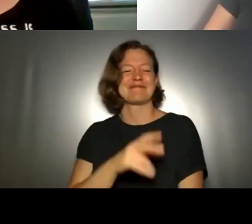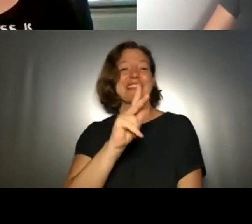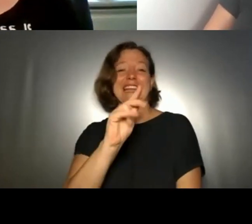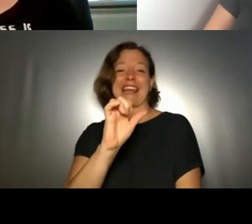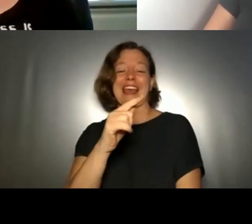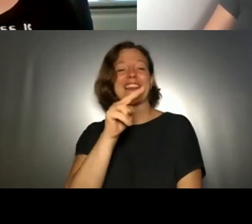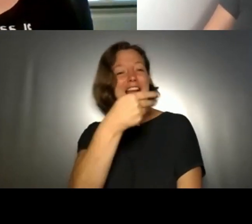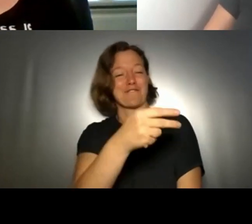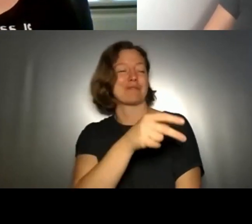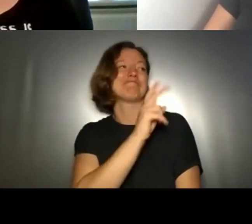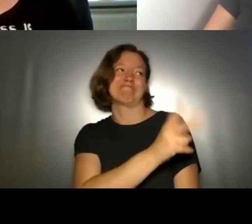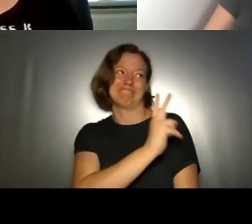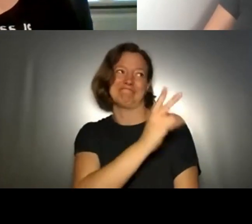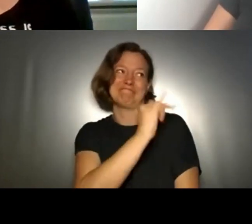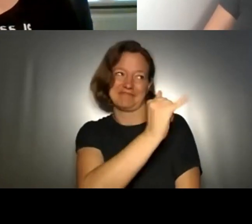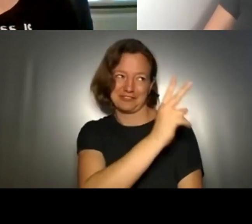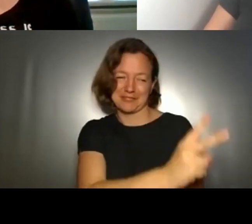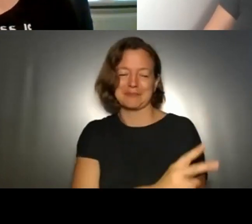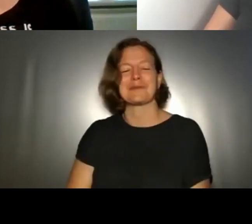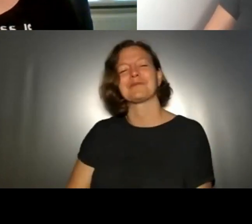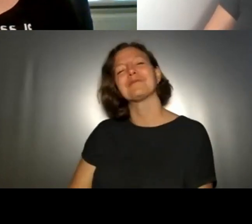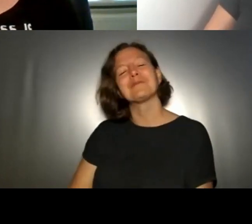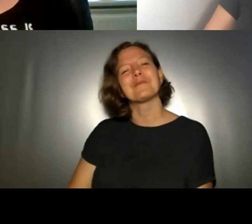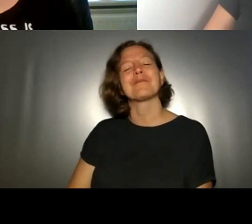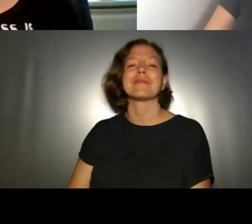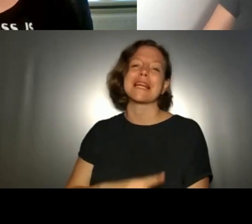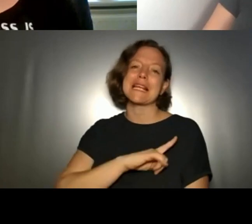So just a couple of words on discrimination.